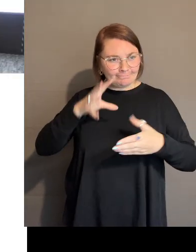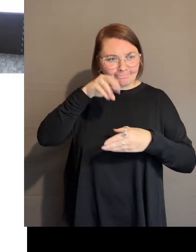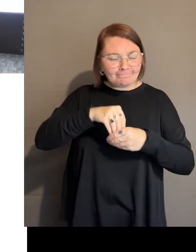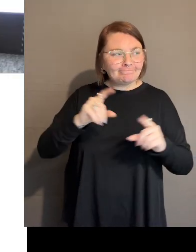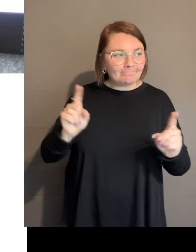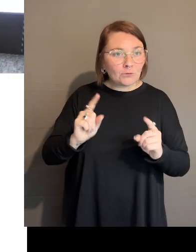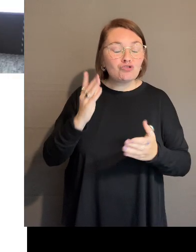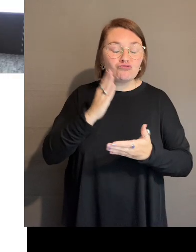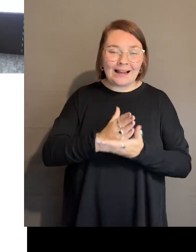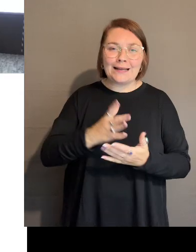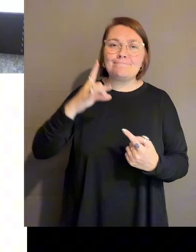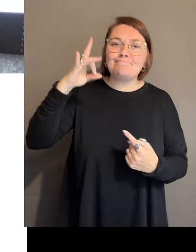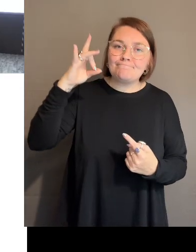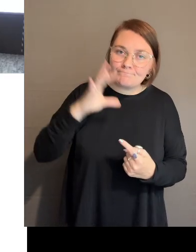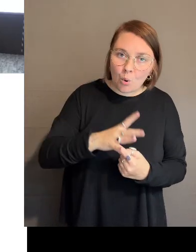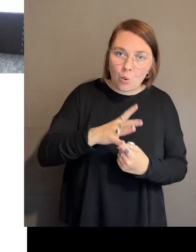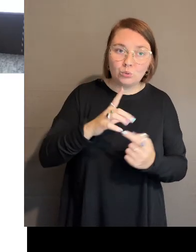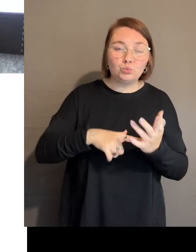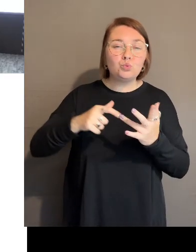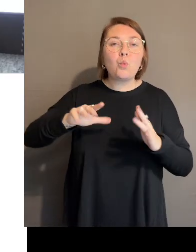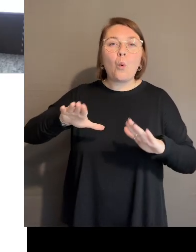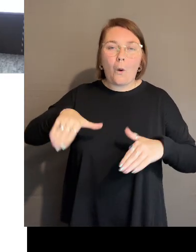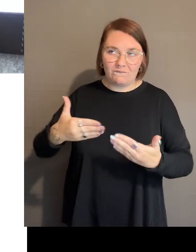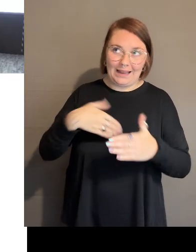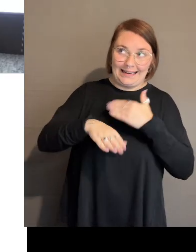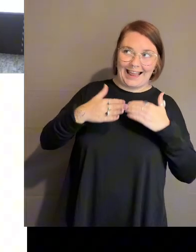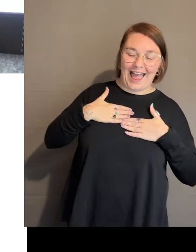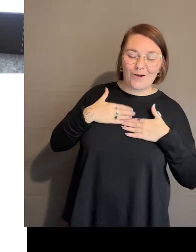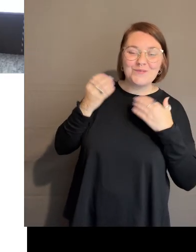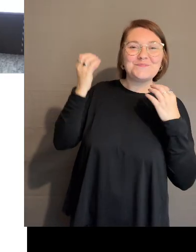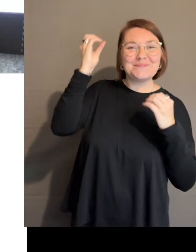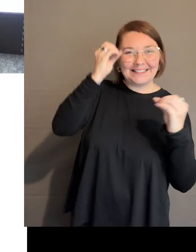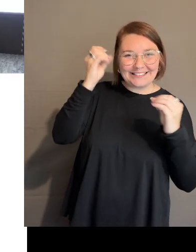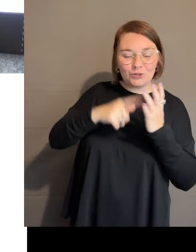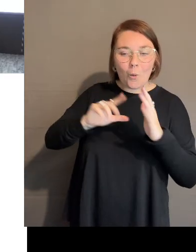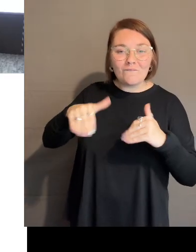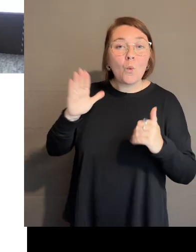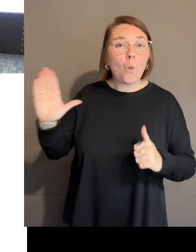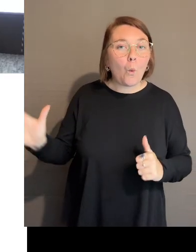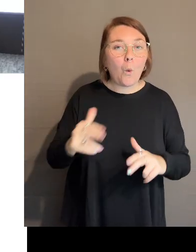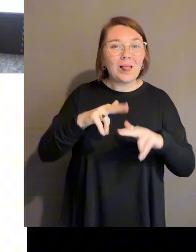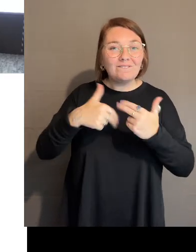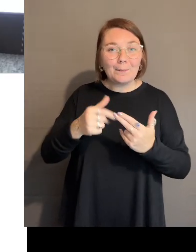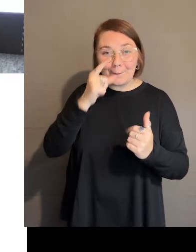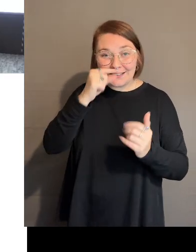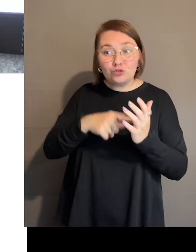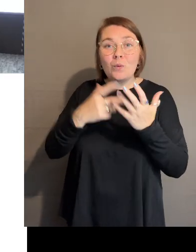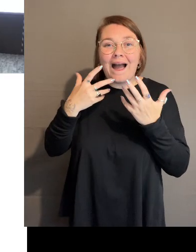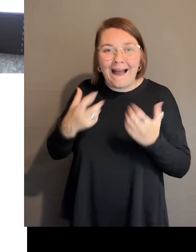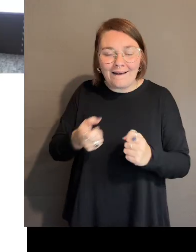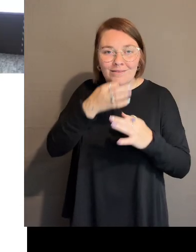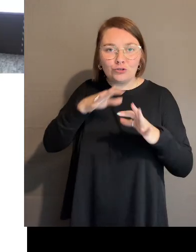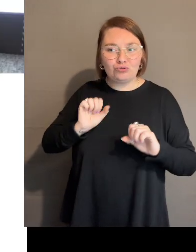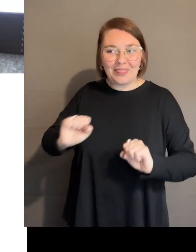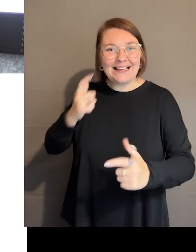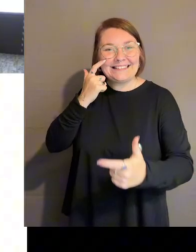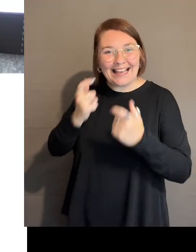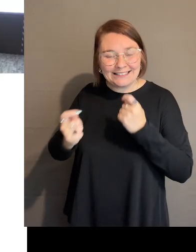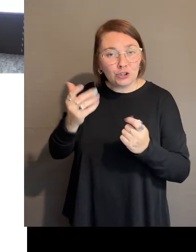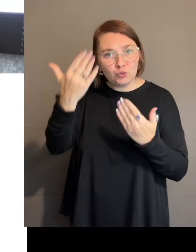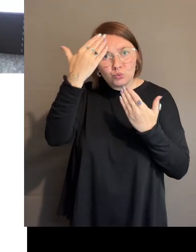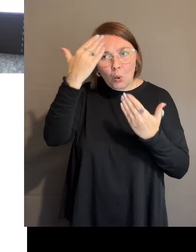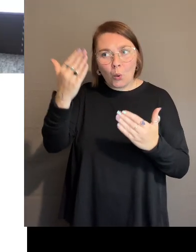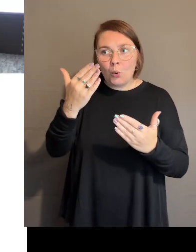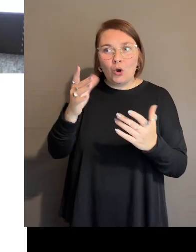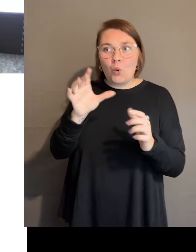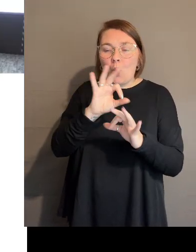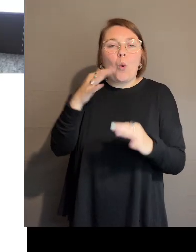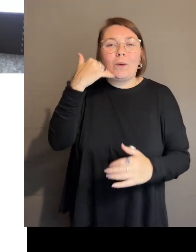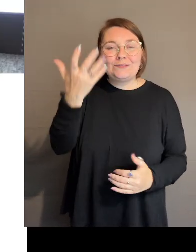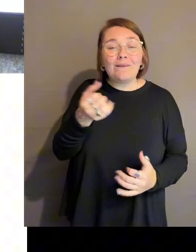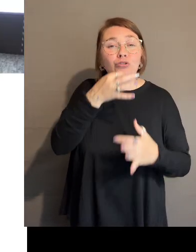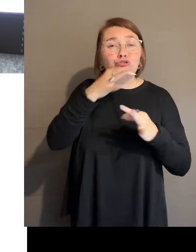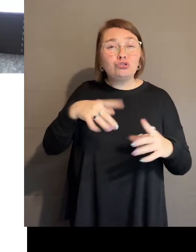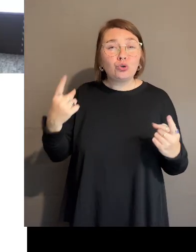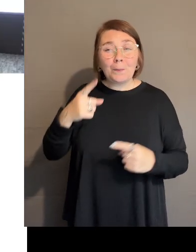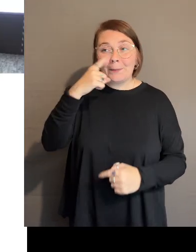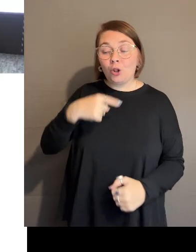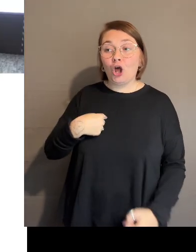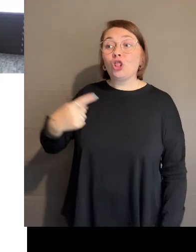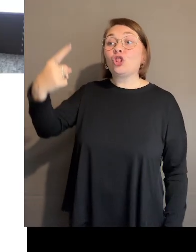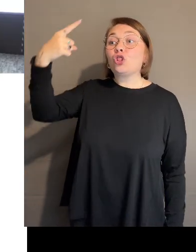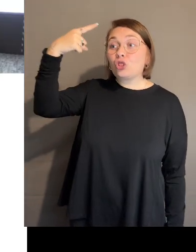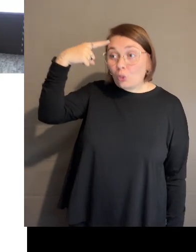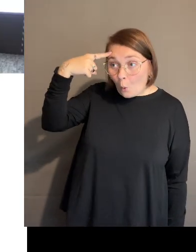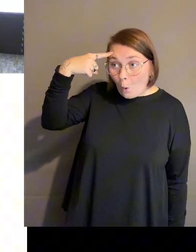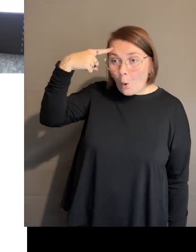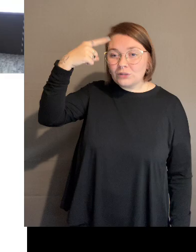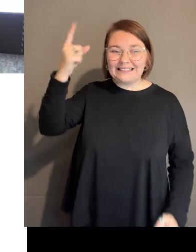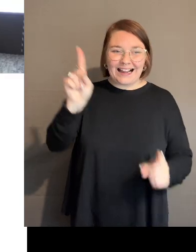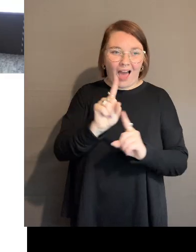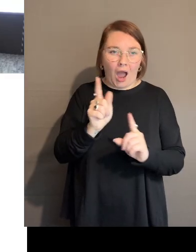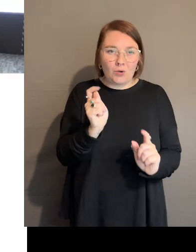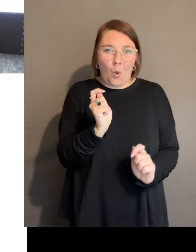It is incredibly important to offer, in our opinion, to offer all families the ability to actually have their kids tested, because you don't always… like, we have kids who people have thought, really, or almost